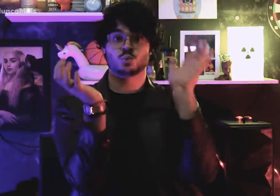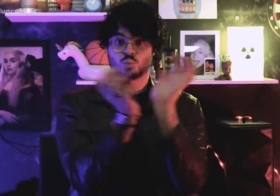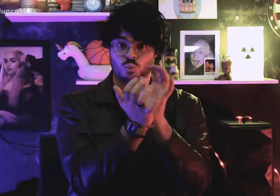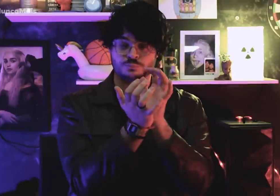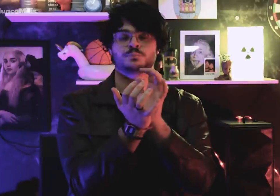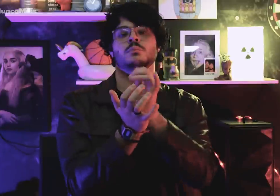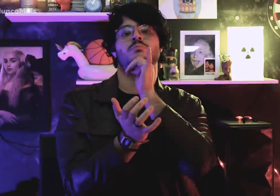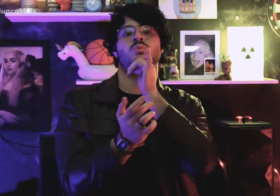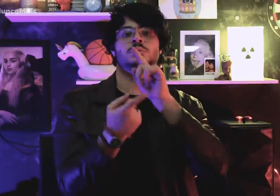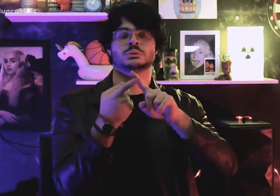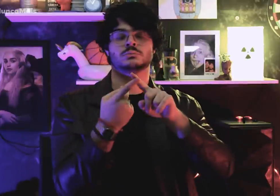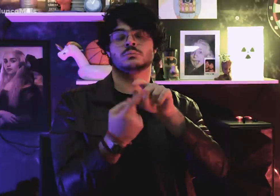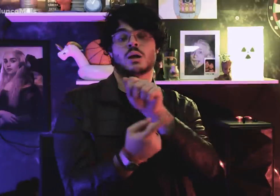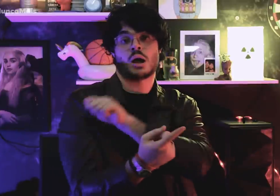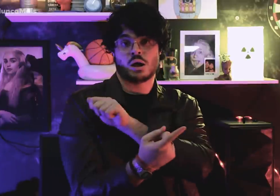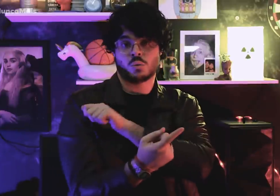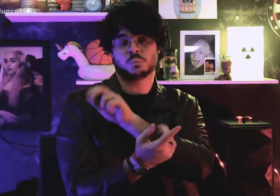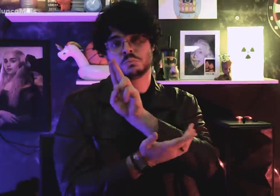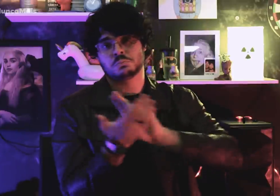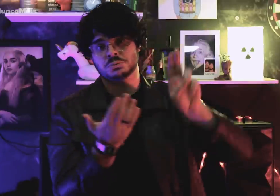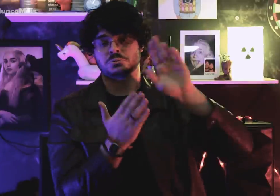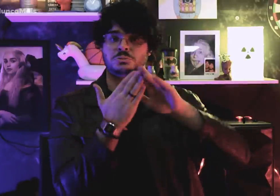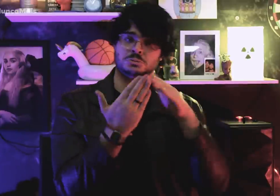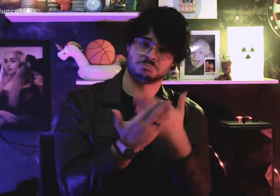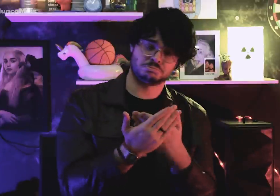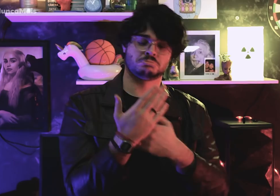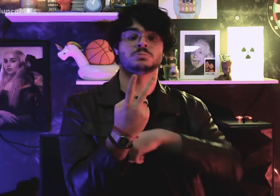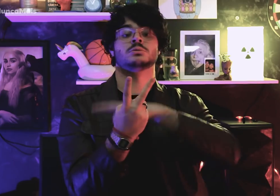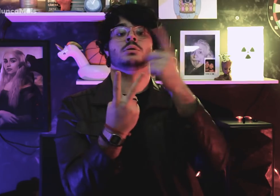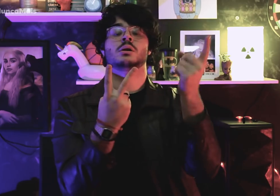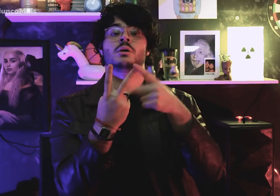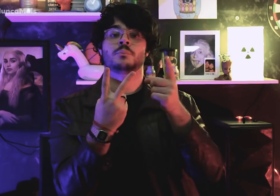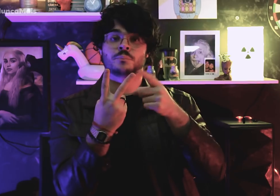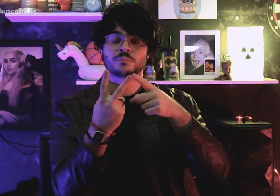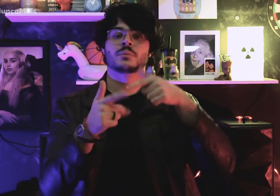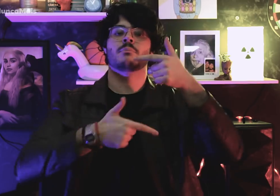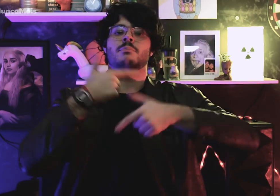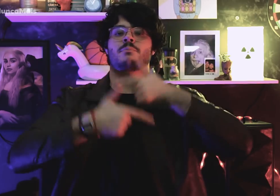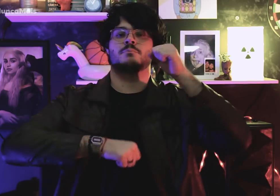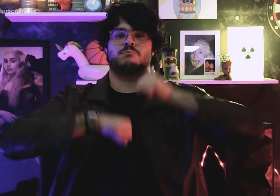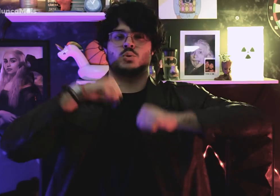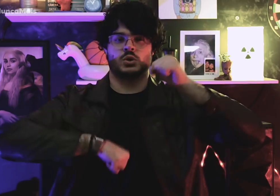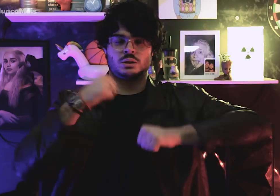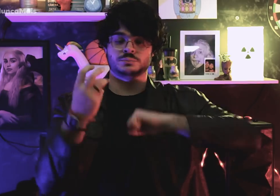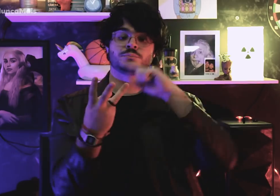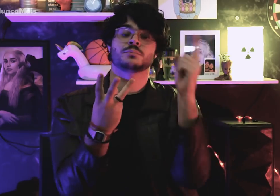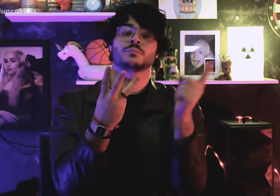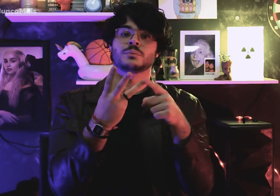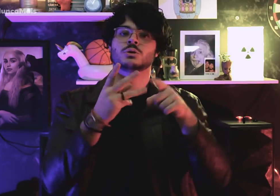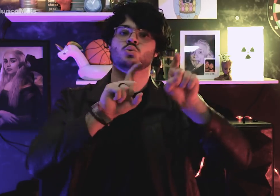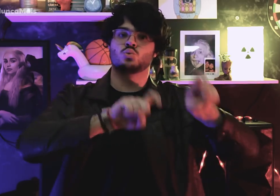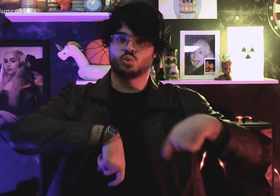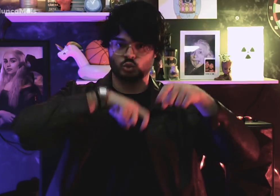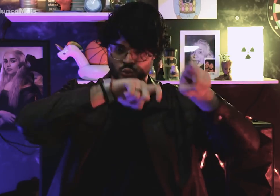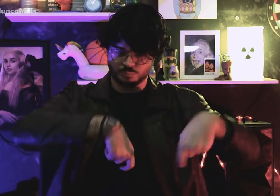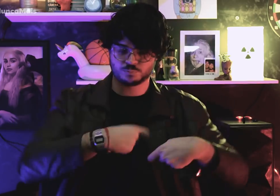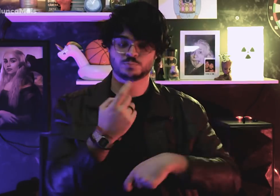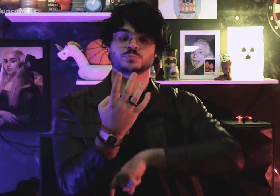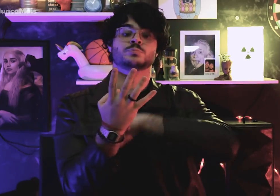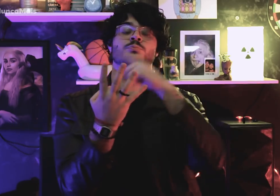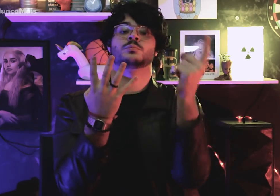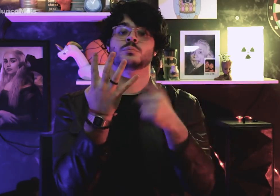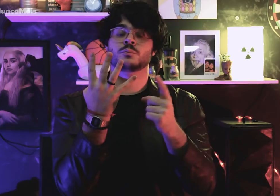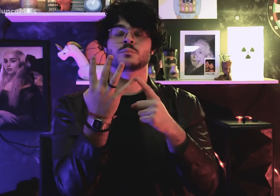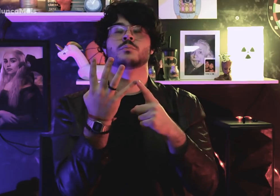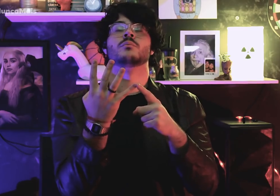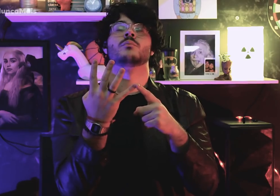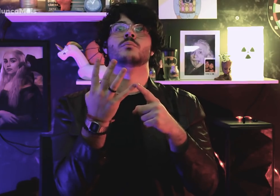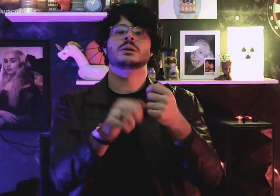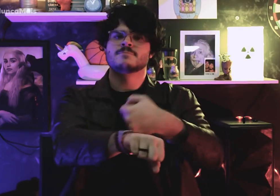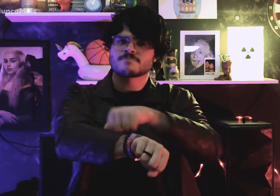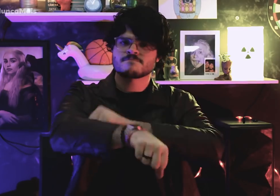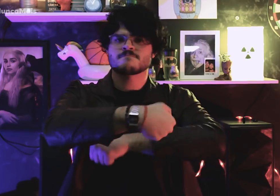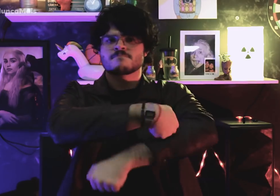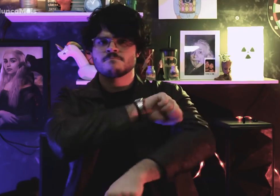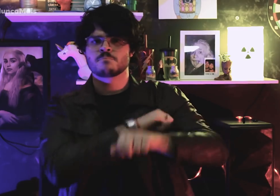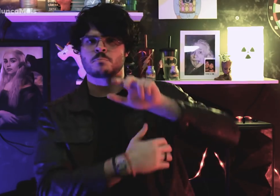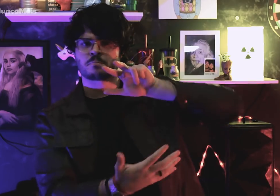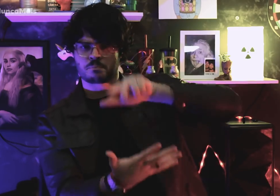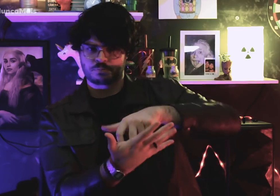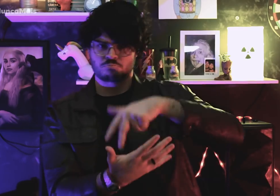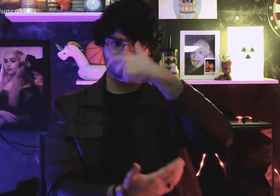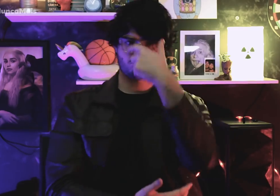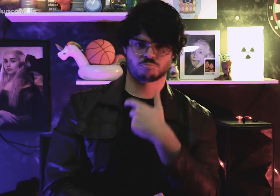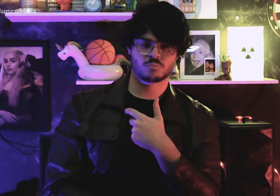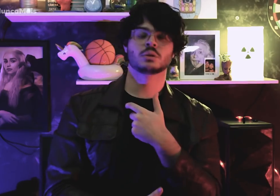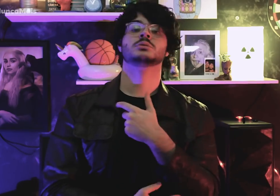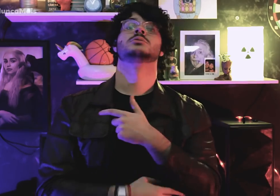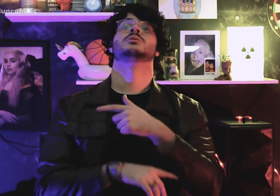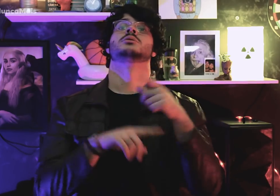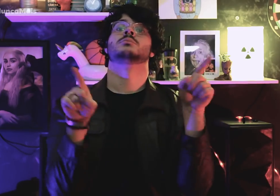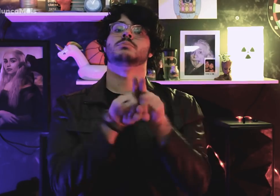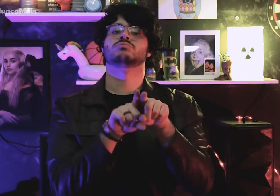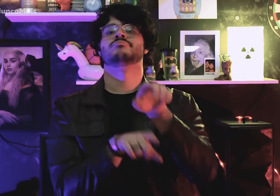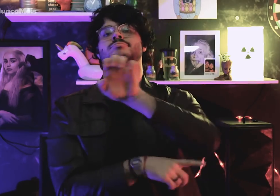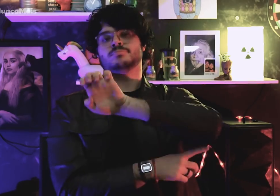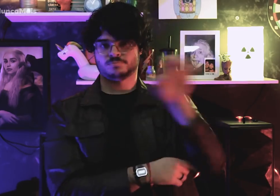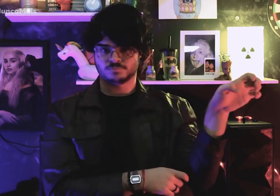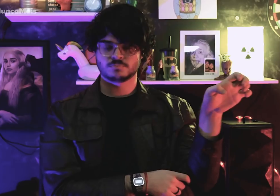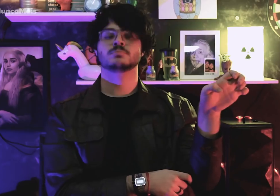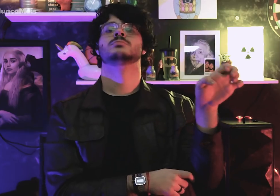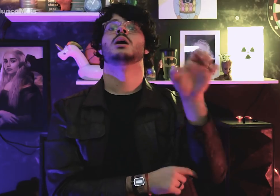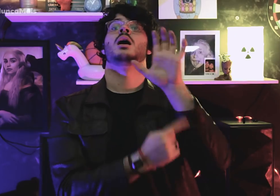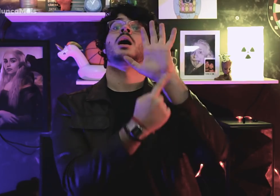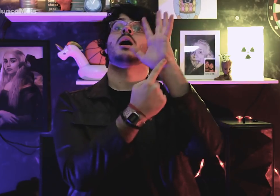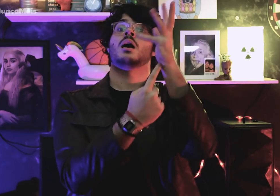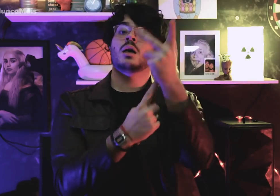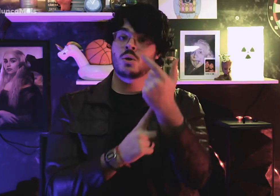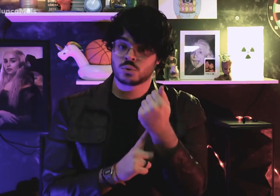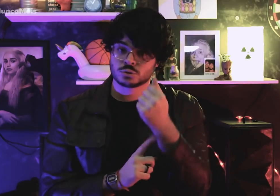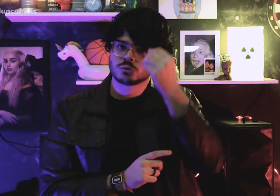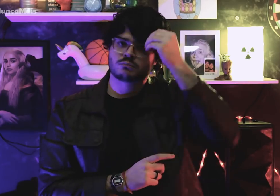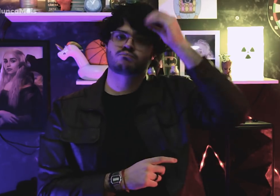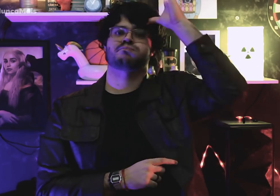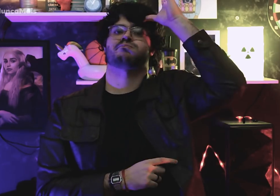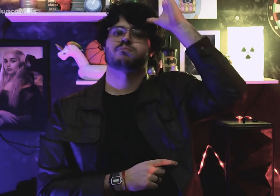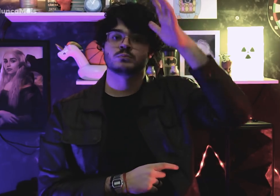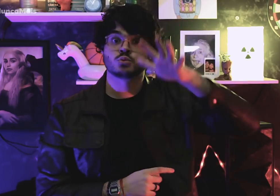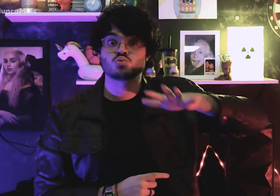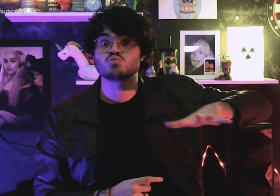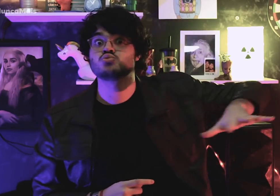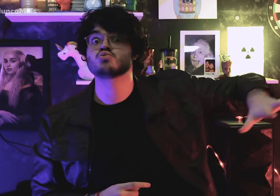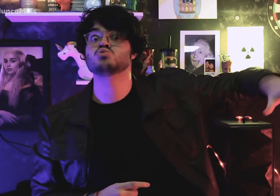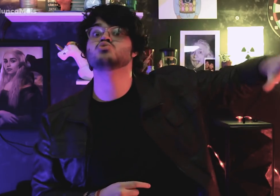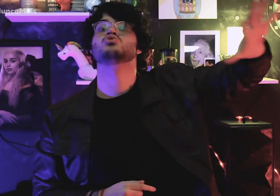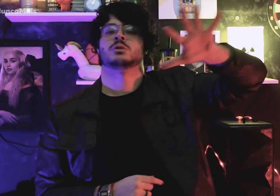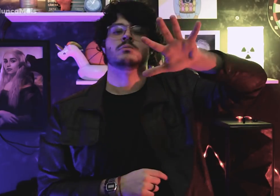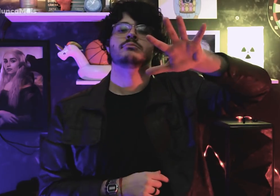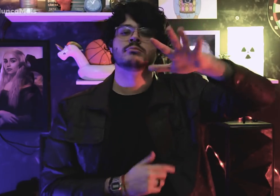students, artists, intellectuals, peasants, workers, militants and leftists,